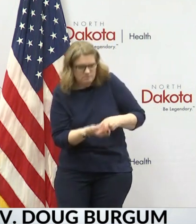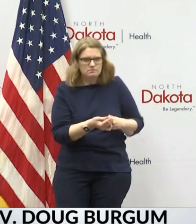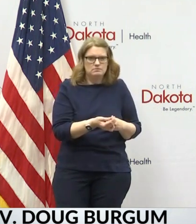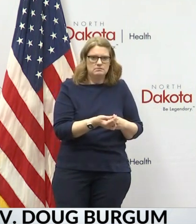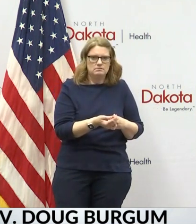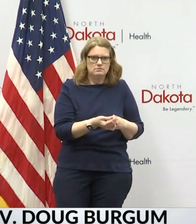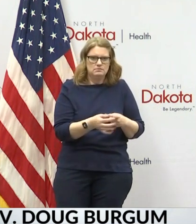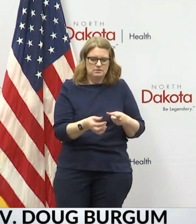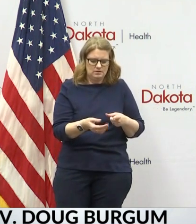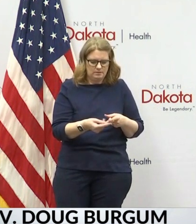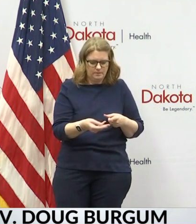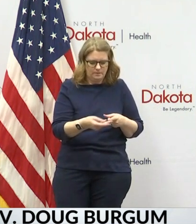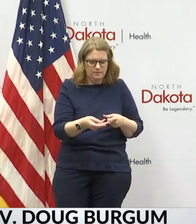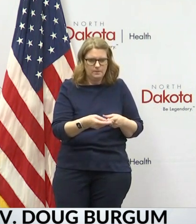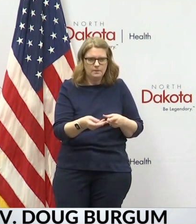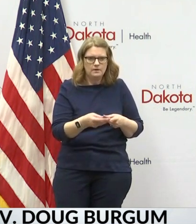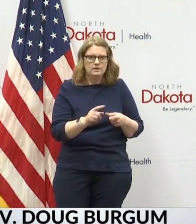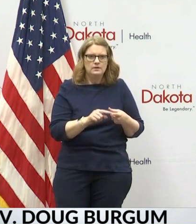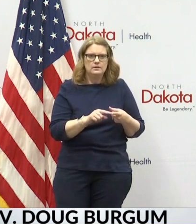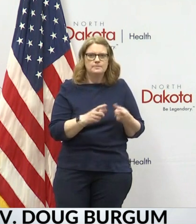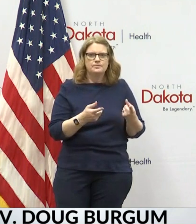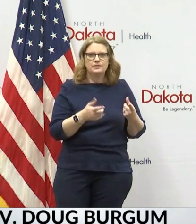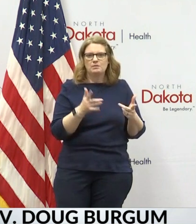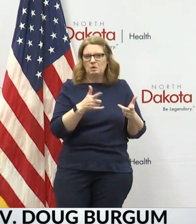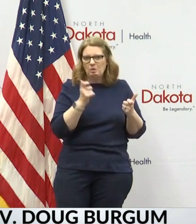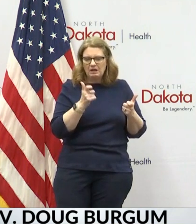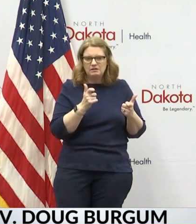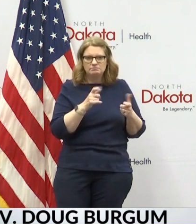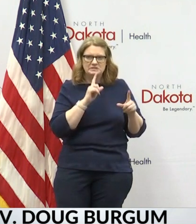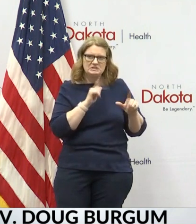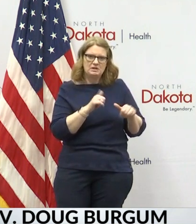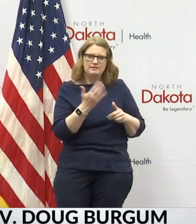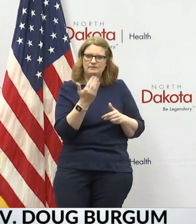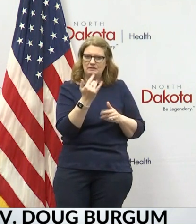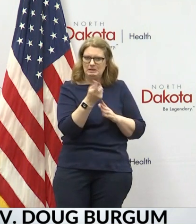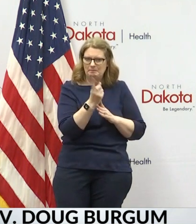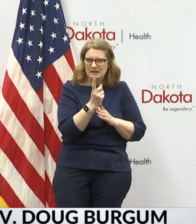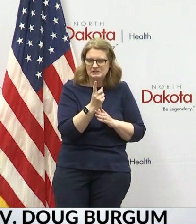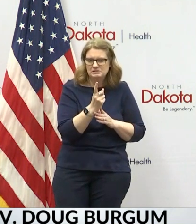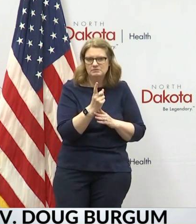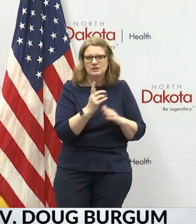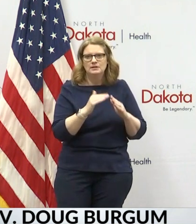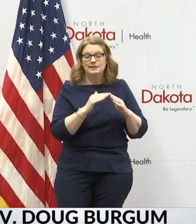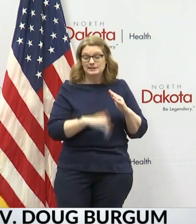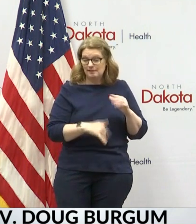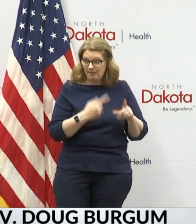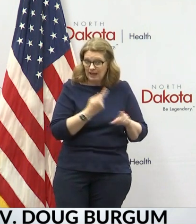BE A FINGER PRICK, WHERE A LITTLE BIT OF BLOOD COMES OFF THE END OF YOUR FINGER AND GOES